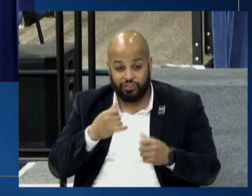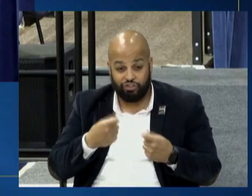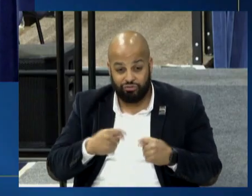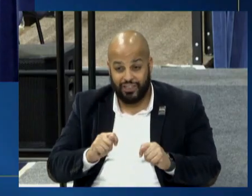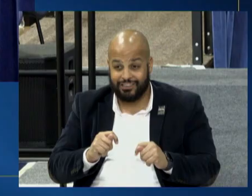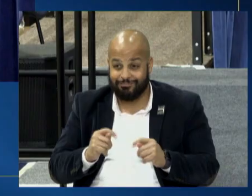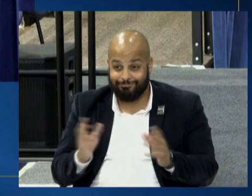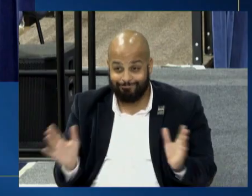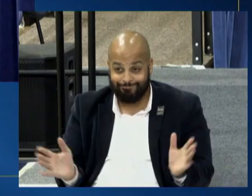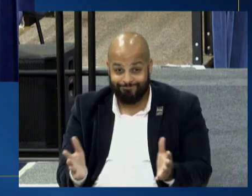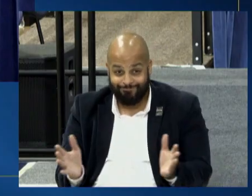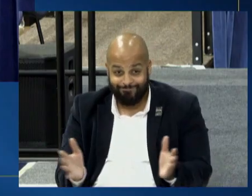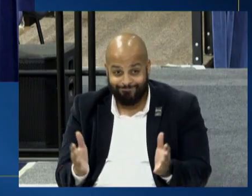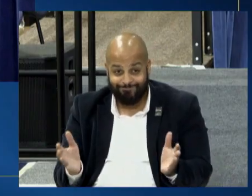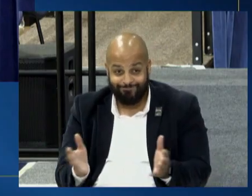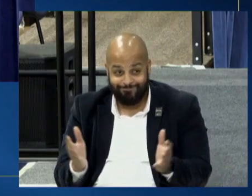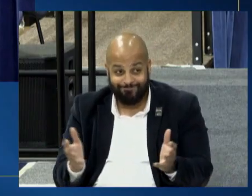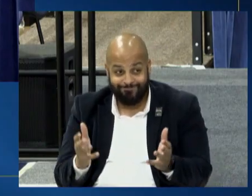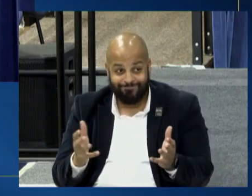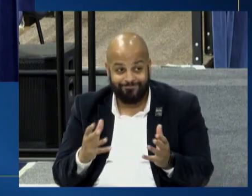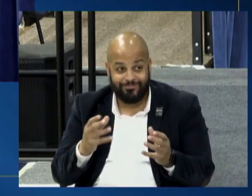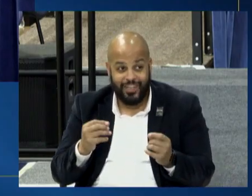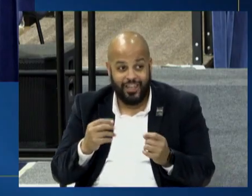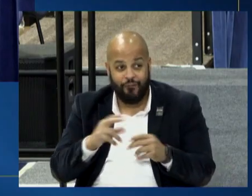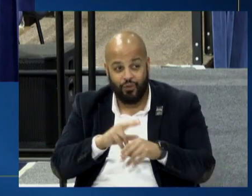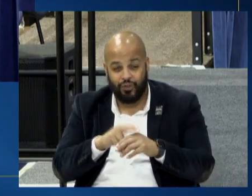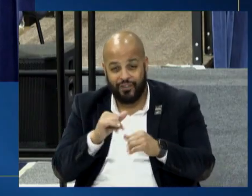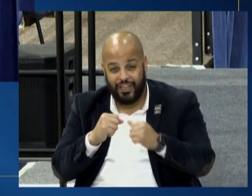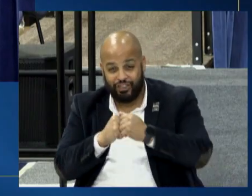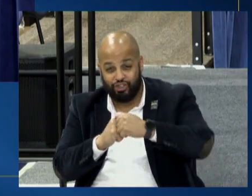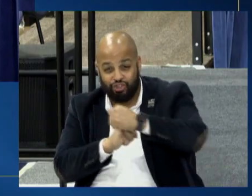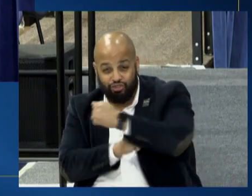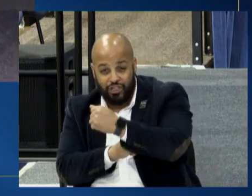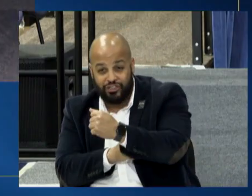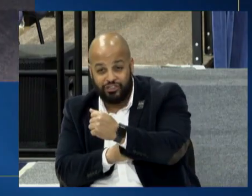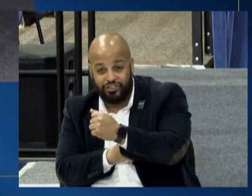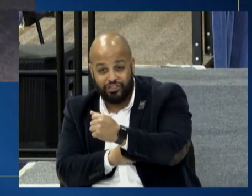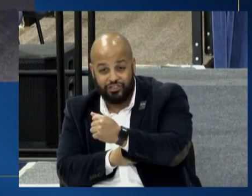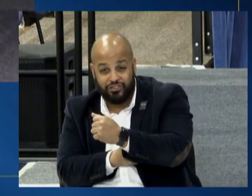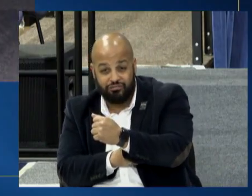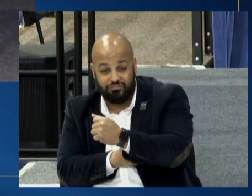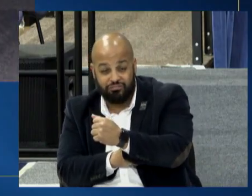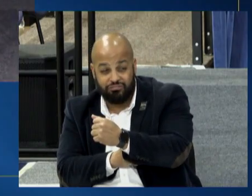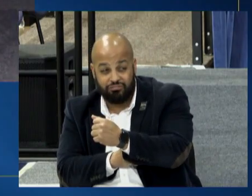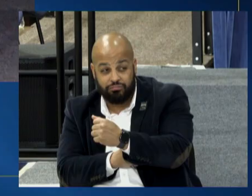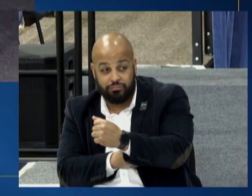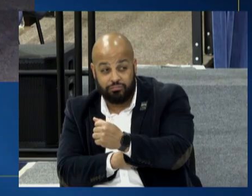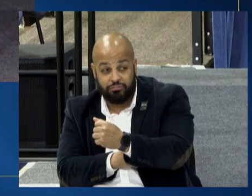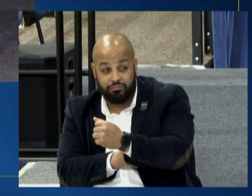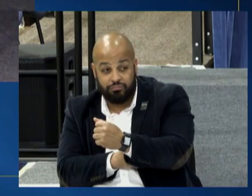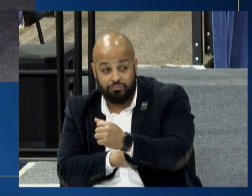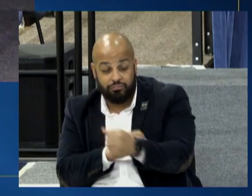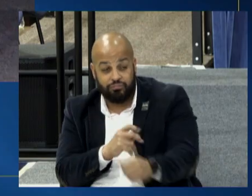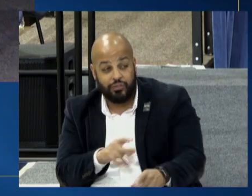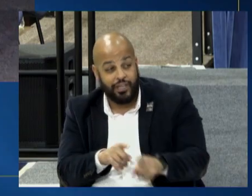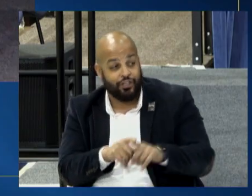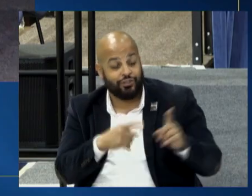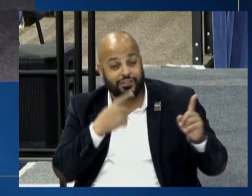the payment side. And then, of course, infrastructure is always on our mind. Stephen Konya: Well, you know, as you said, it's great to know that you are